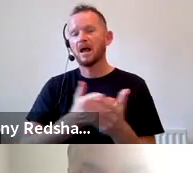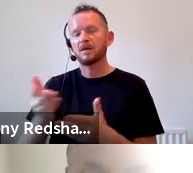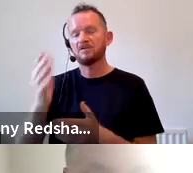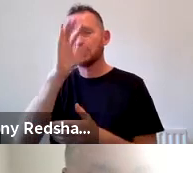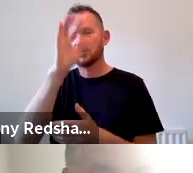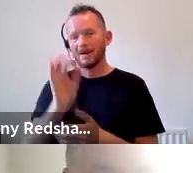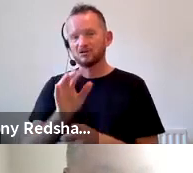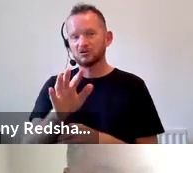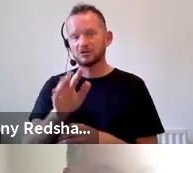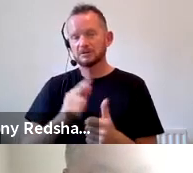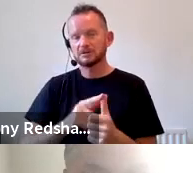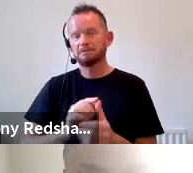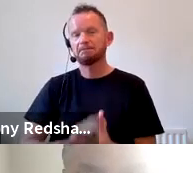And